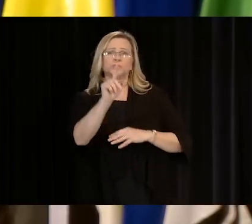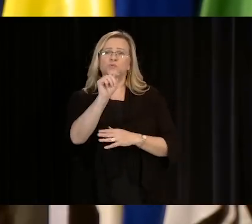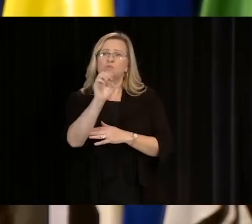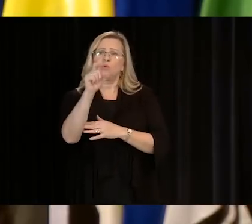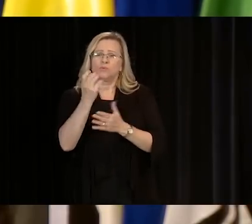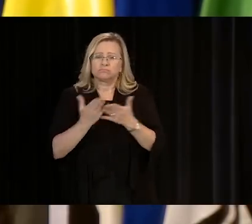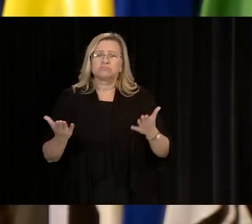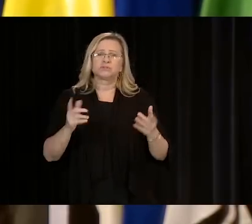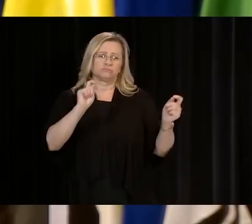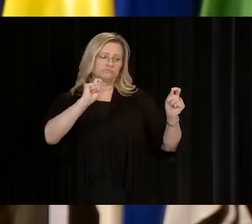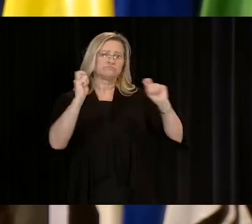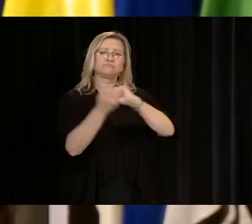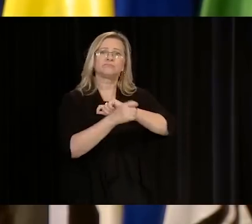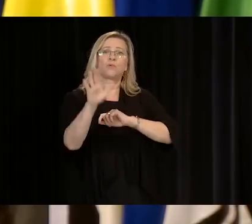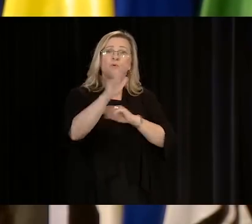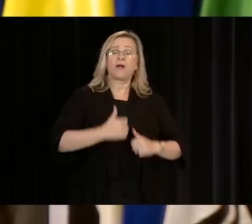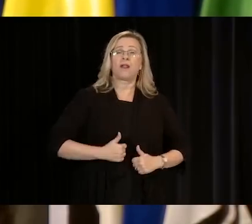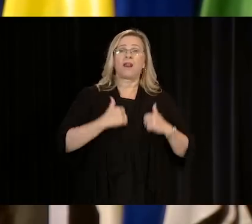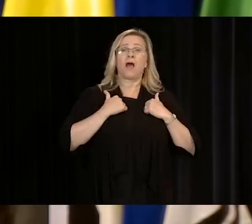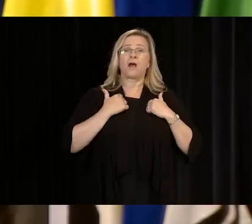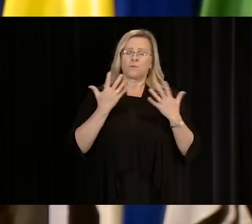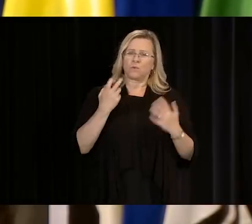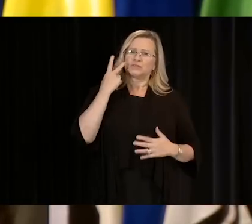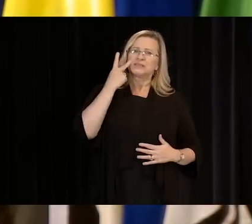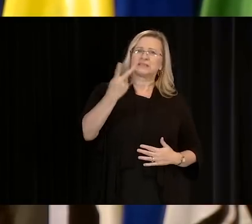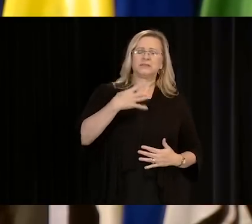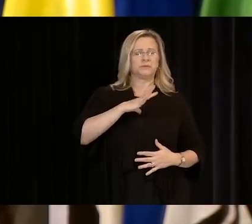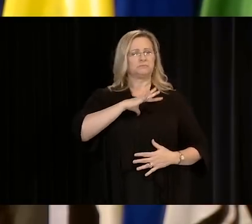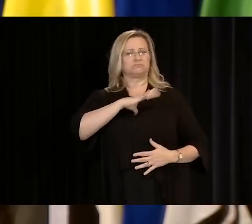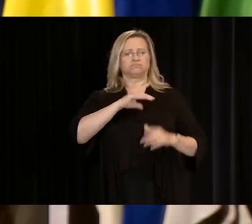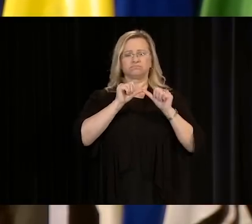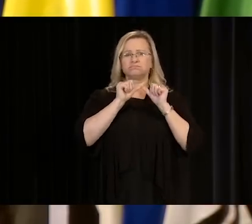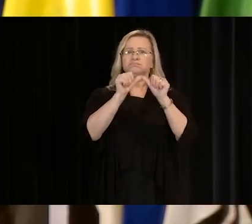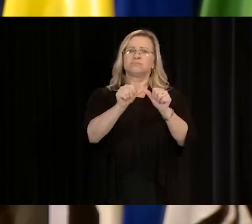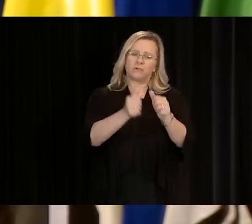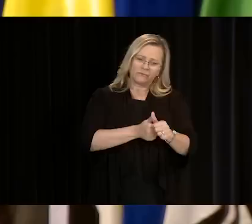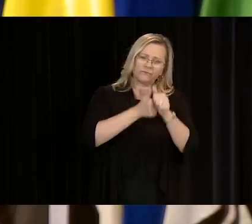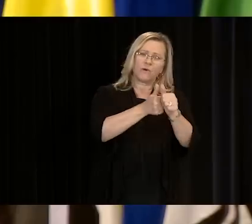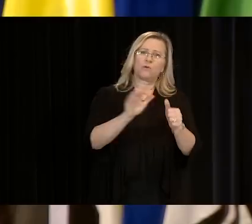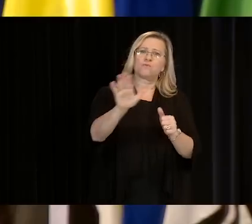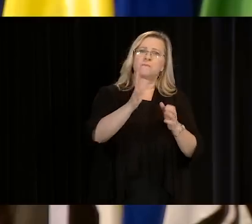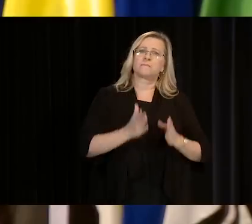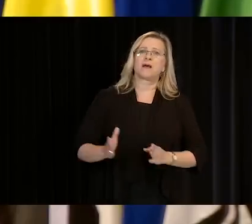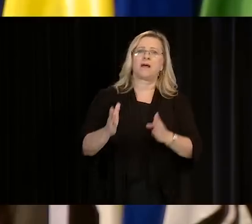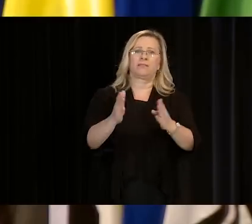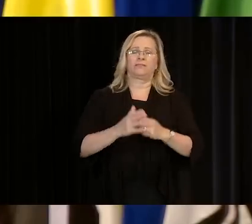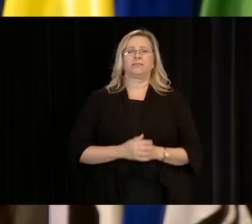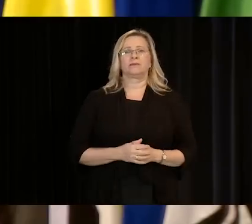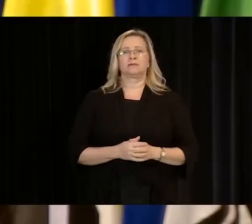AS YOU FOLLOW YOUR CHOSEN PATHS. WHETHER YOUR PLANS ARE TO CONTINUE YOUR EDUCATION